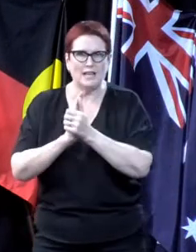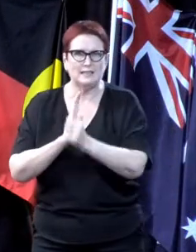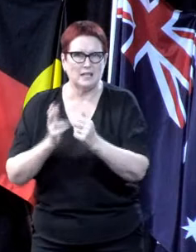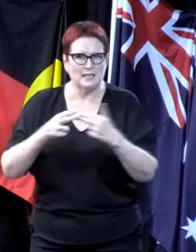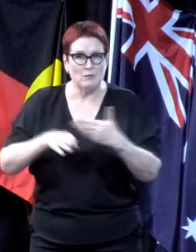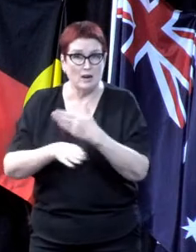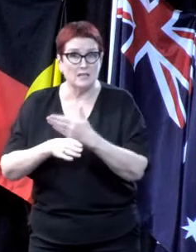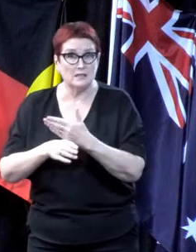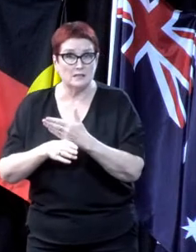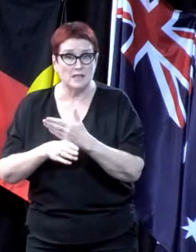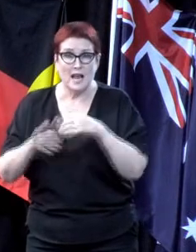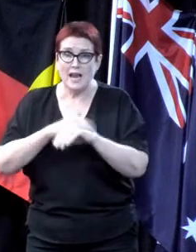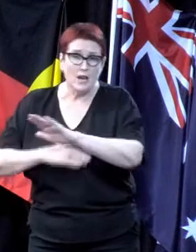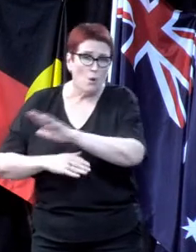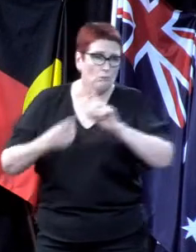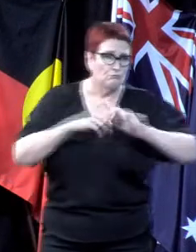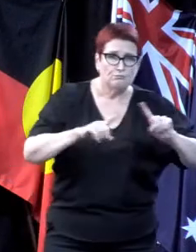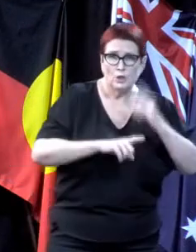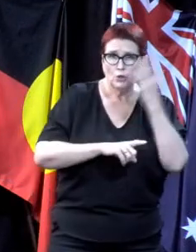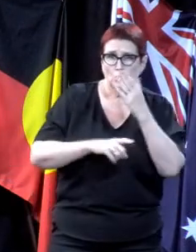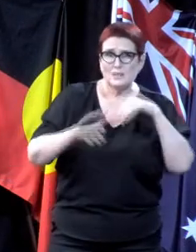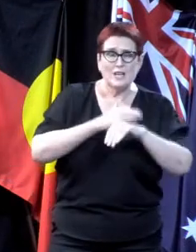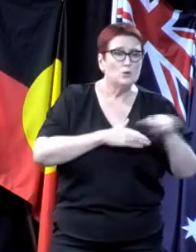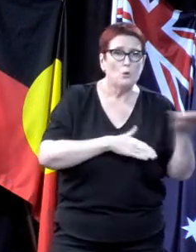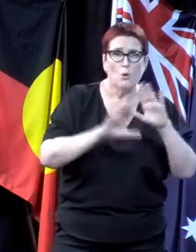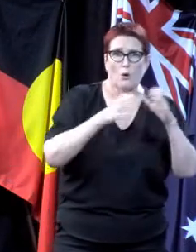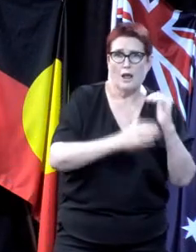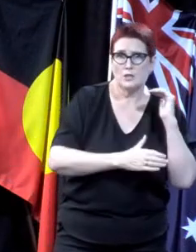and into classrooms with accompanying evidence-informed action plans